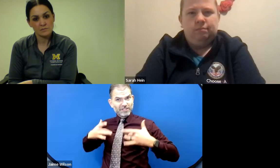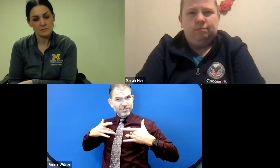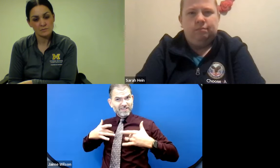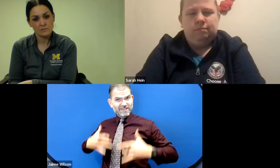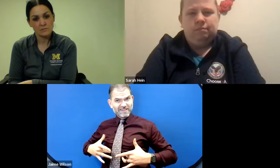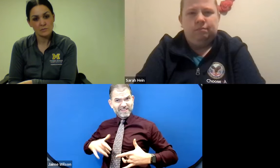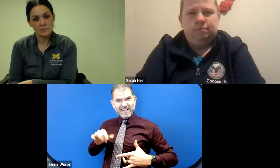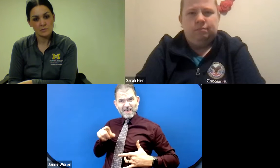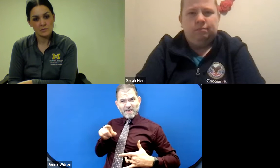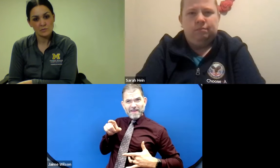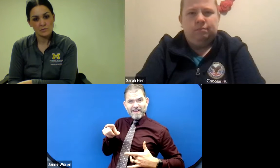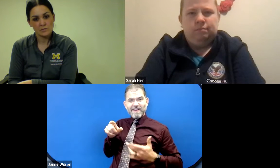ASL Interpreter: with depression.